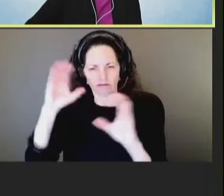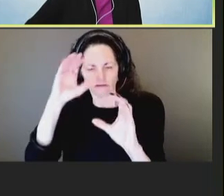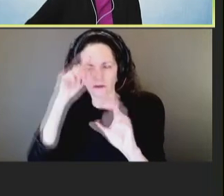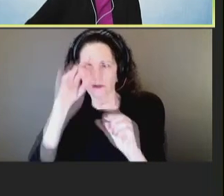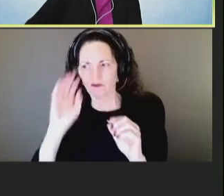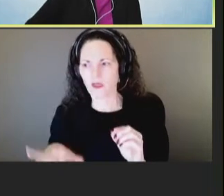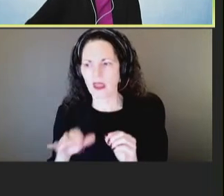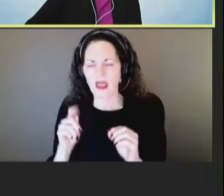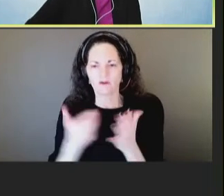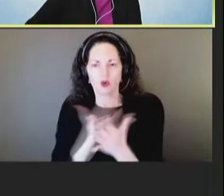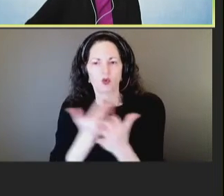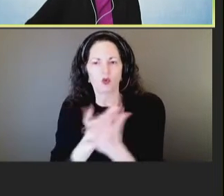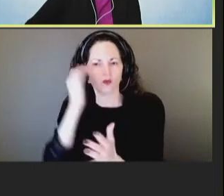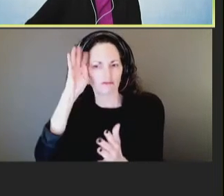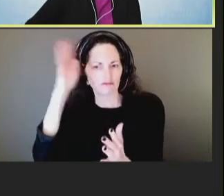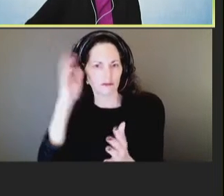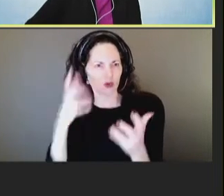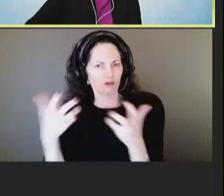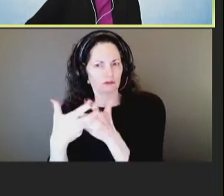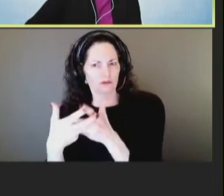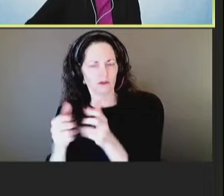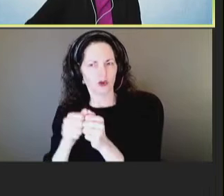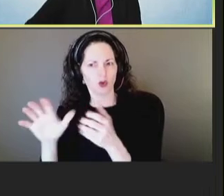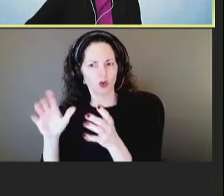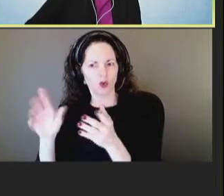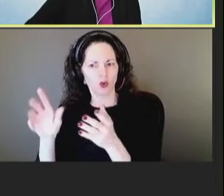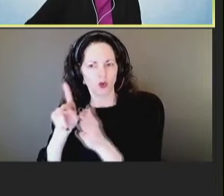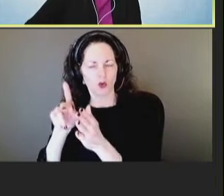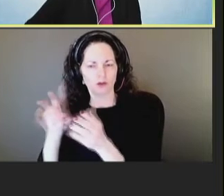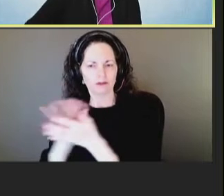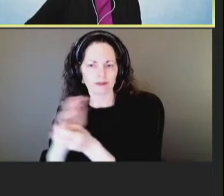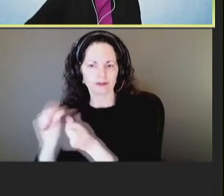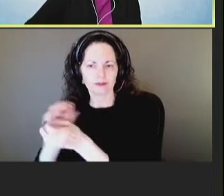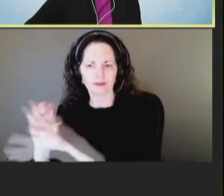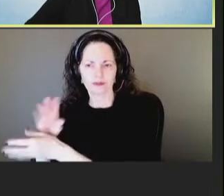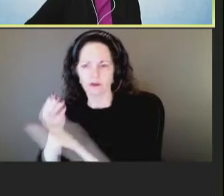So, this includes physical and chemical compatibility studies, vial sterility assurance